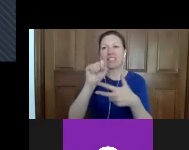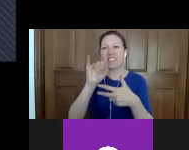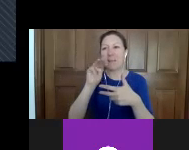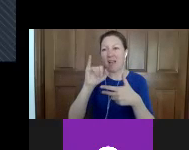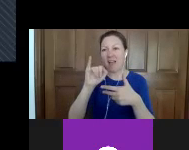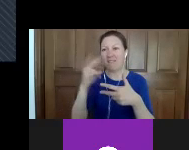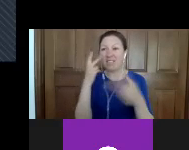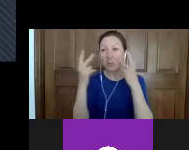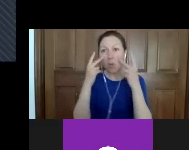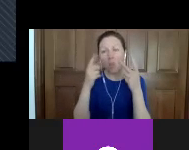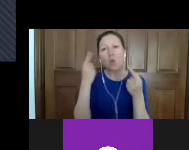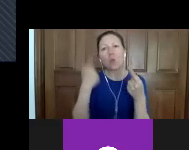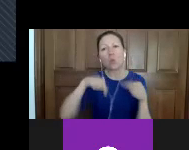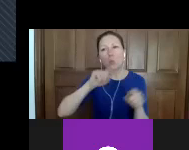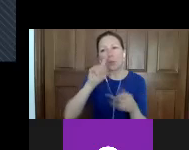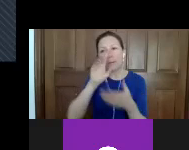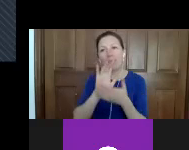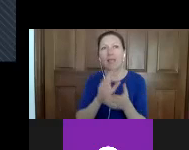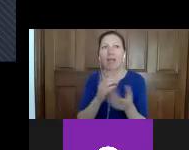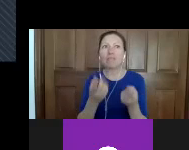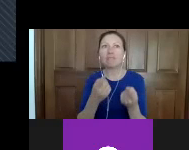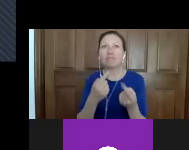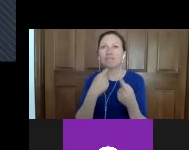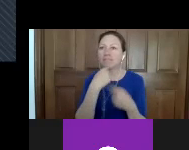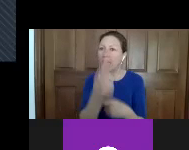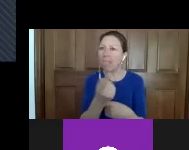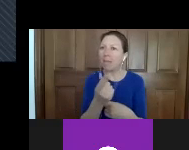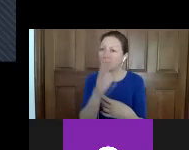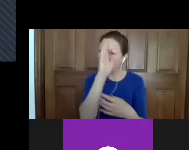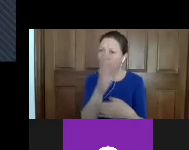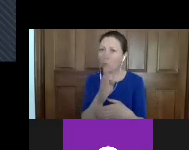And finally, your invisible disabilities. These are things that the employer is going